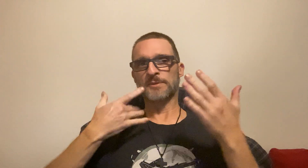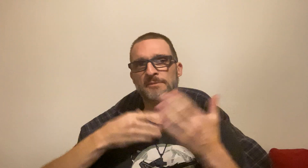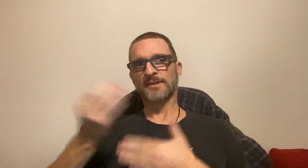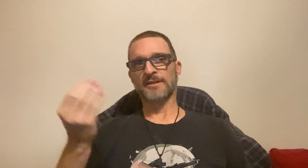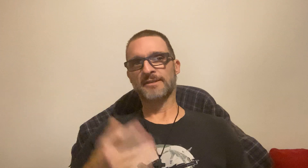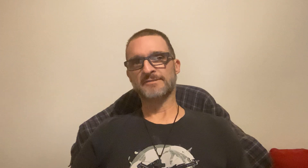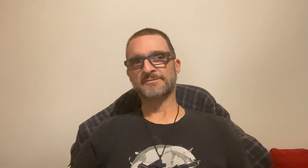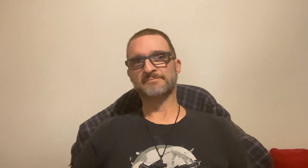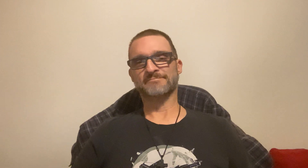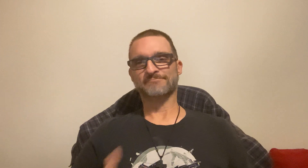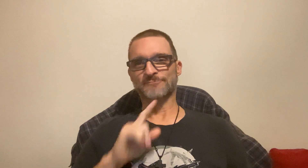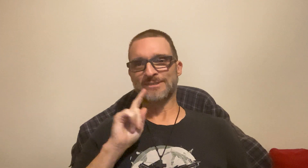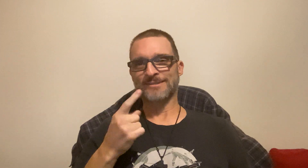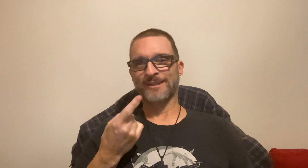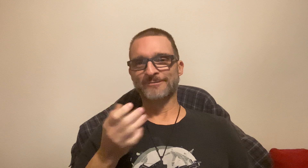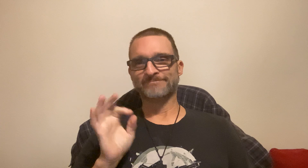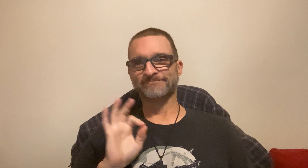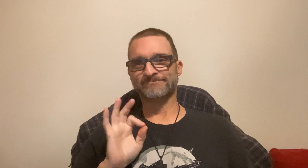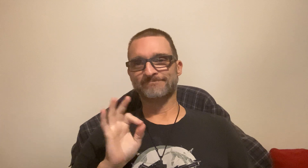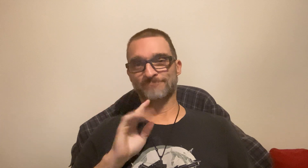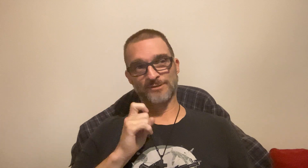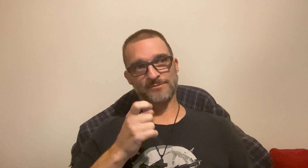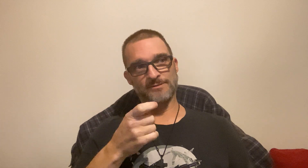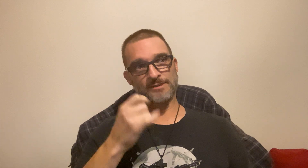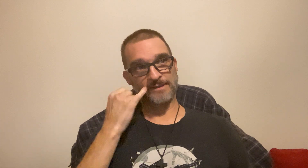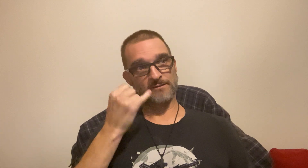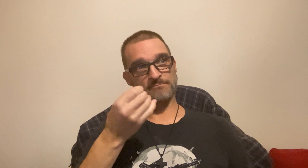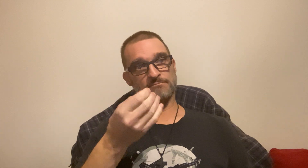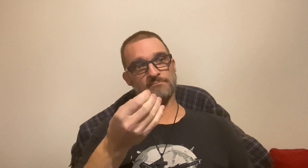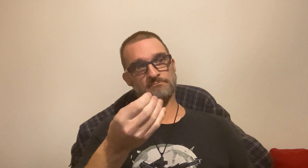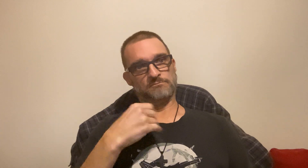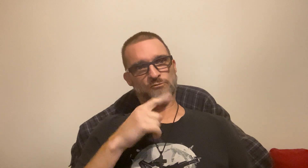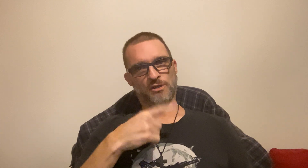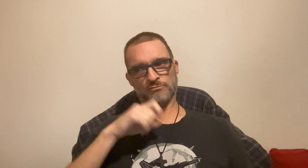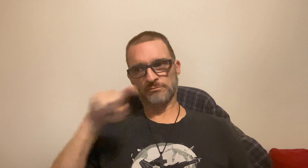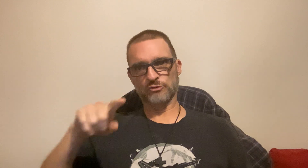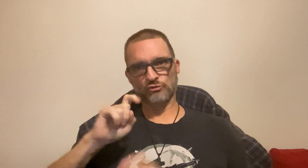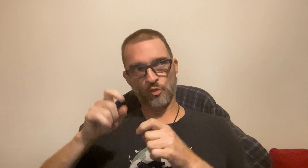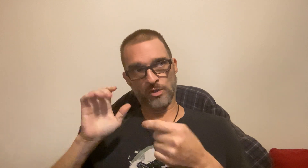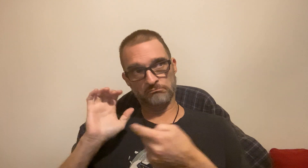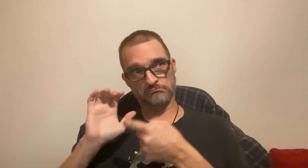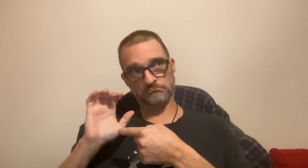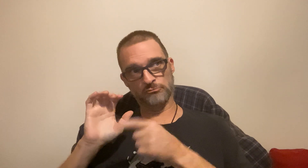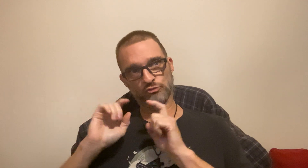They were excited about buying the item. It's not much of a difference over a dollar. Because if give a dollar, I'll be showing they could